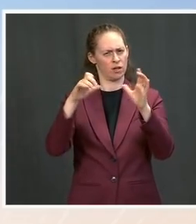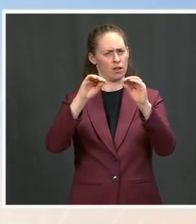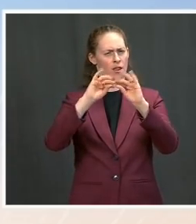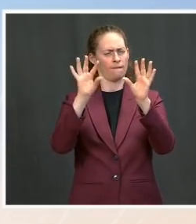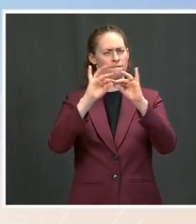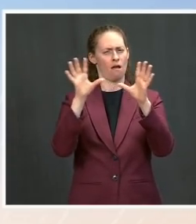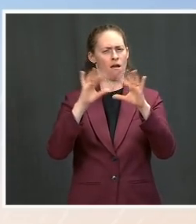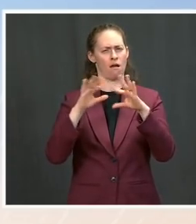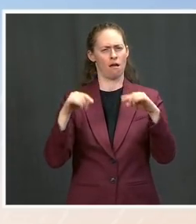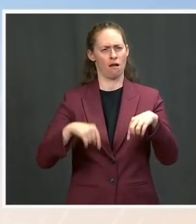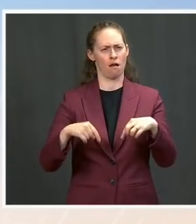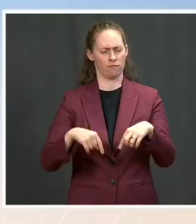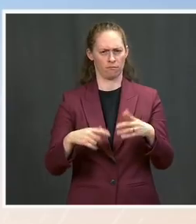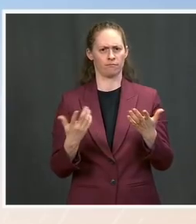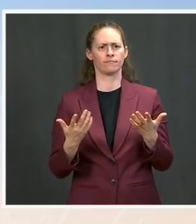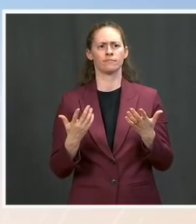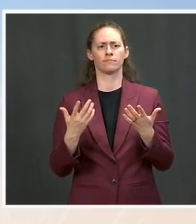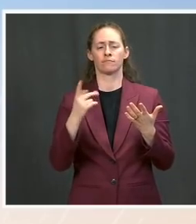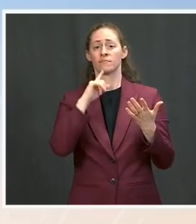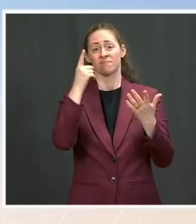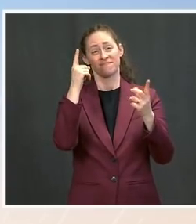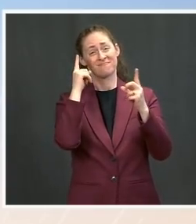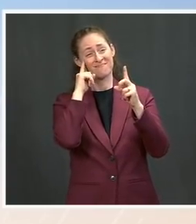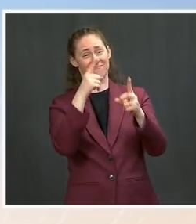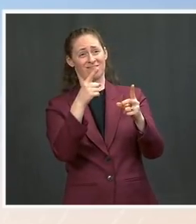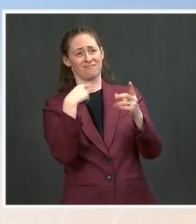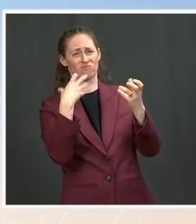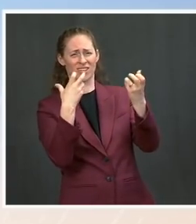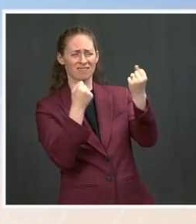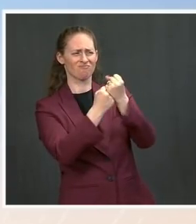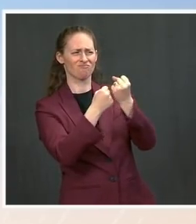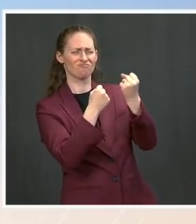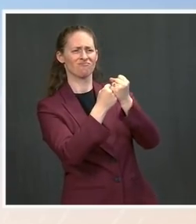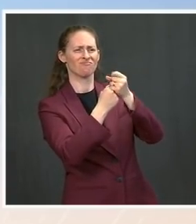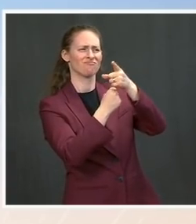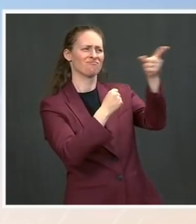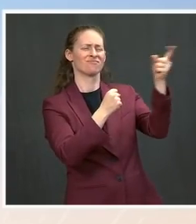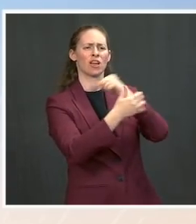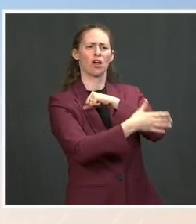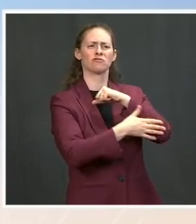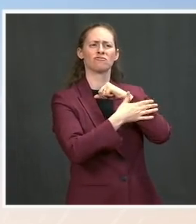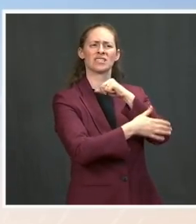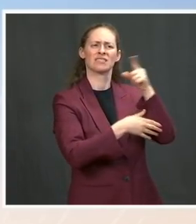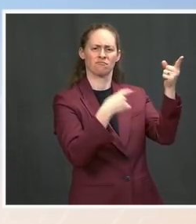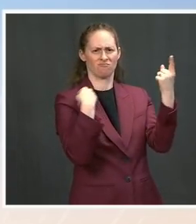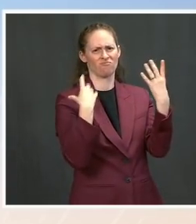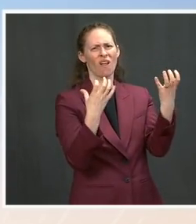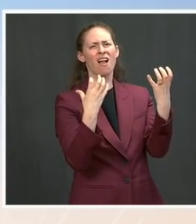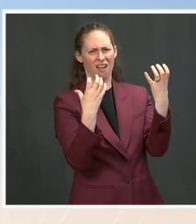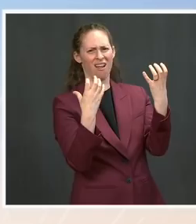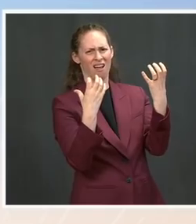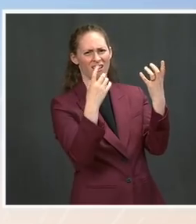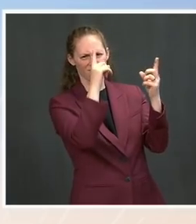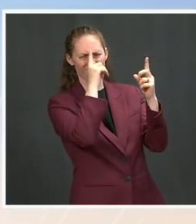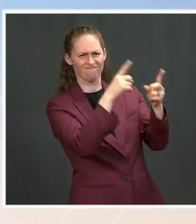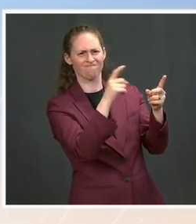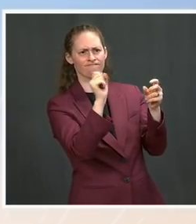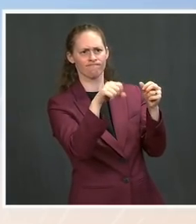a big contributing component of providing as much global supply in as cost-effective manner as possible.